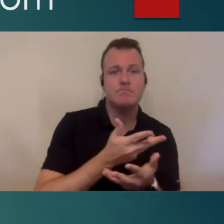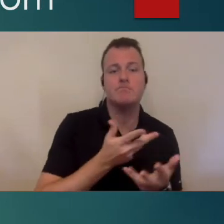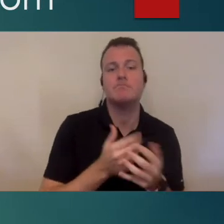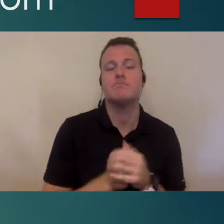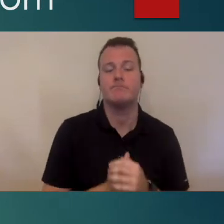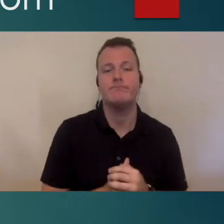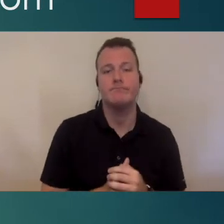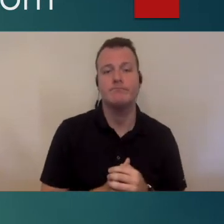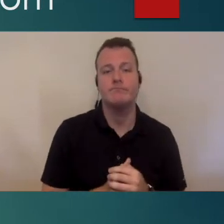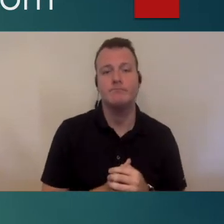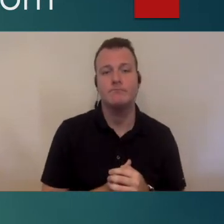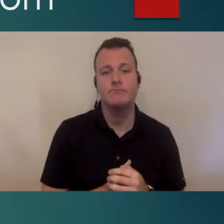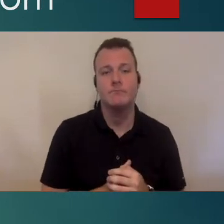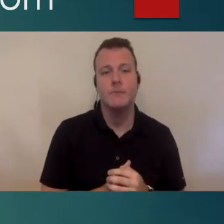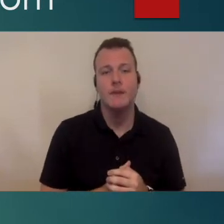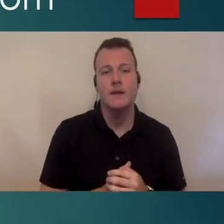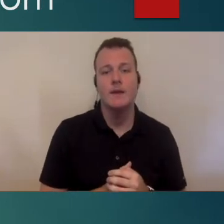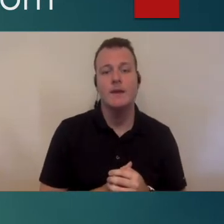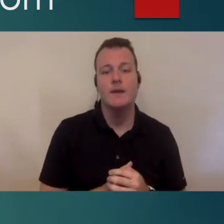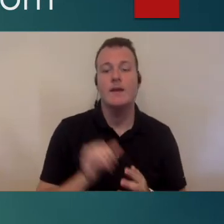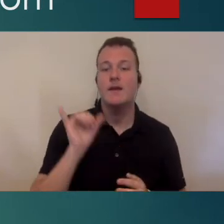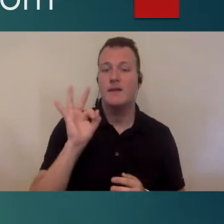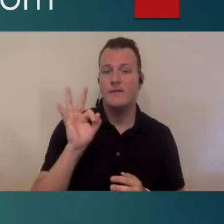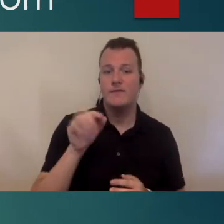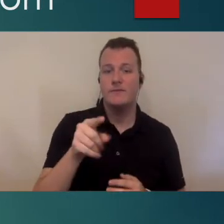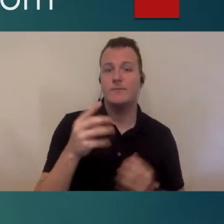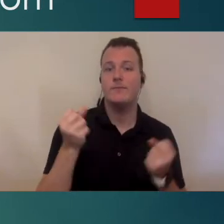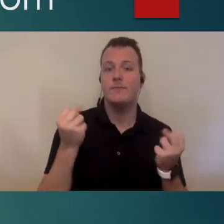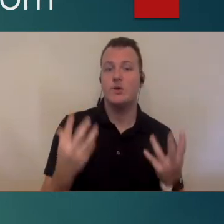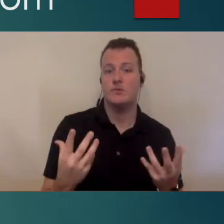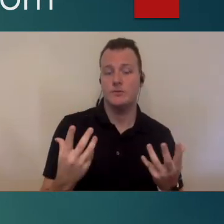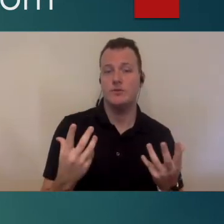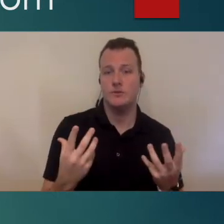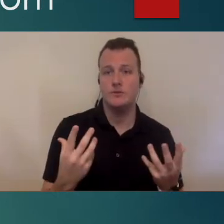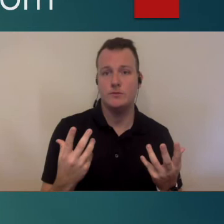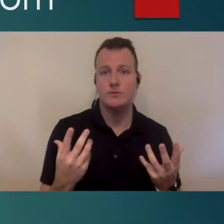them over the phone. Certainly if you do have multiple kind of stages of the